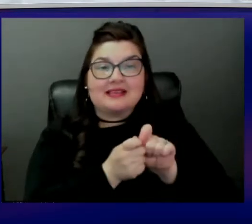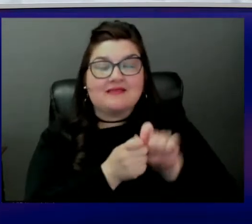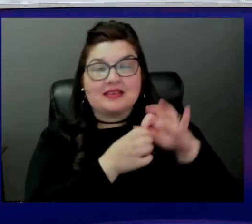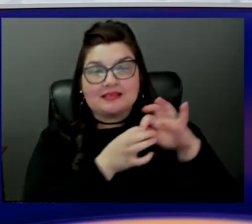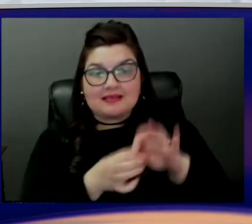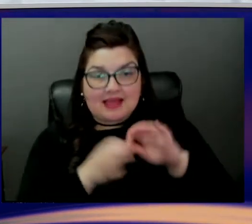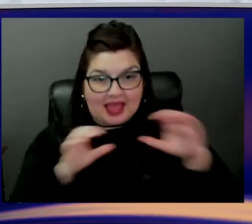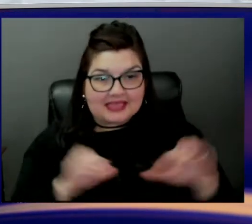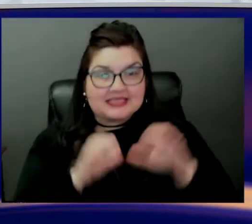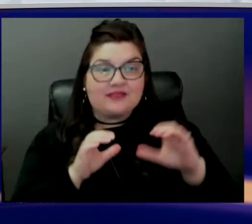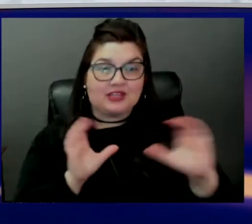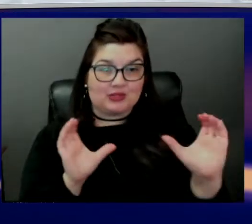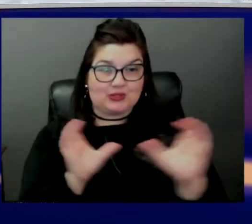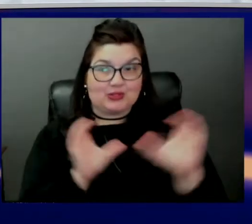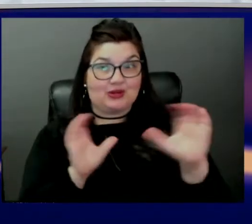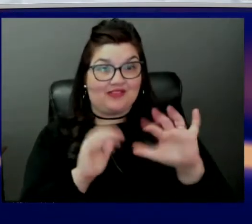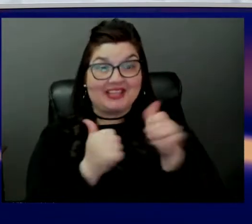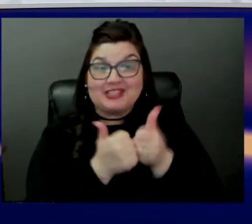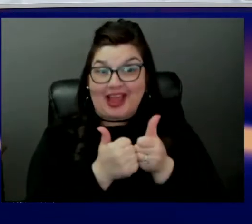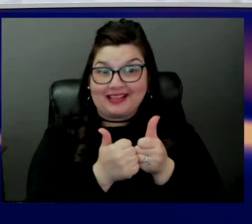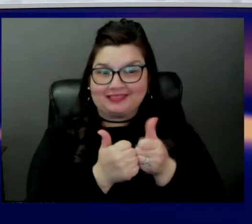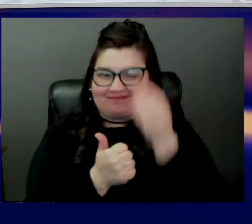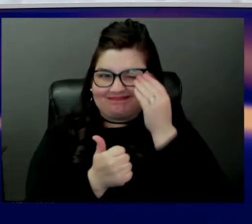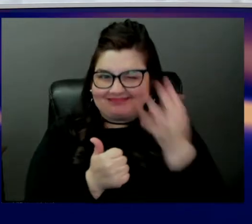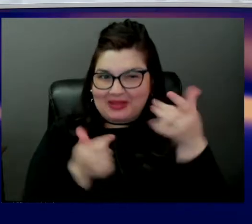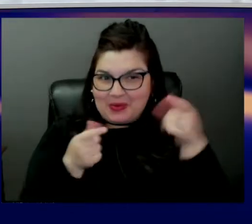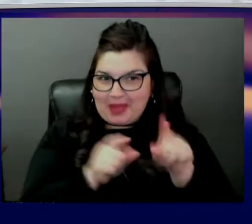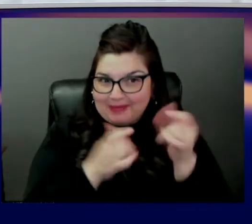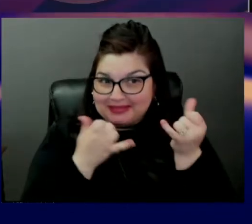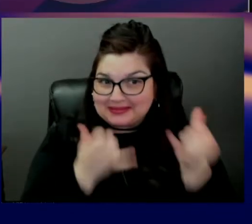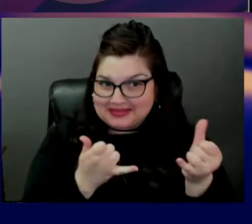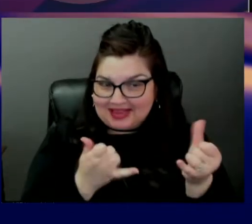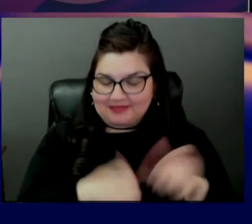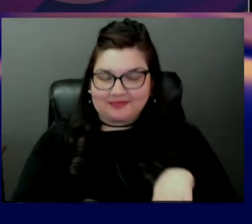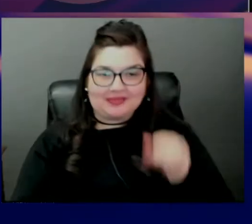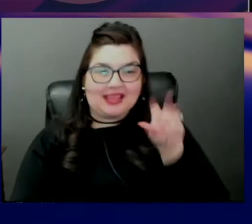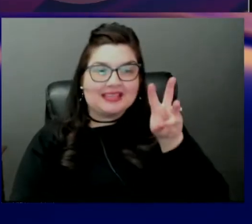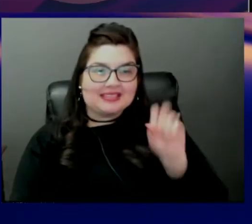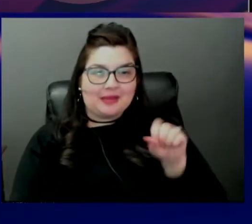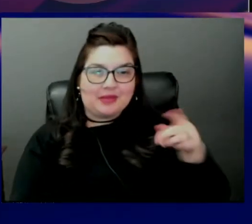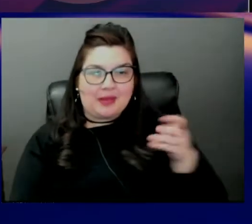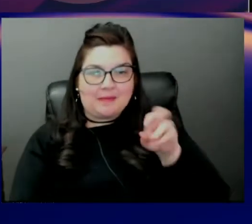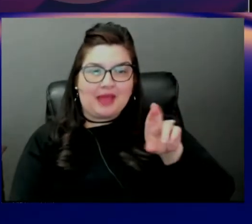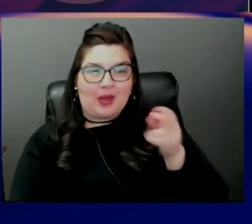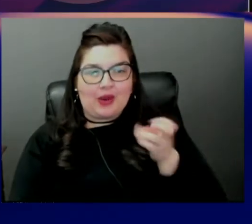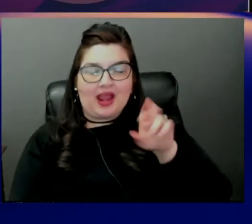which is happening right now. And here we can see, we have AWS Power Hour Sysops. And if we scroll down a little bit,